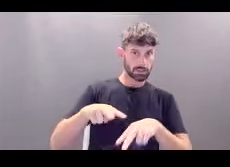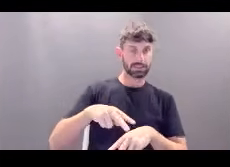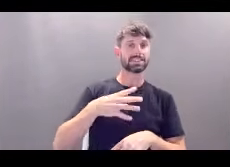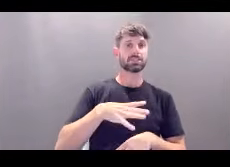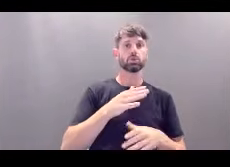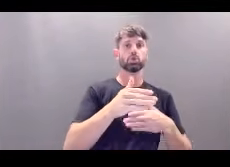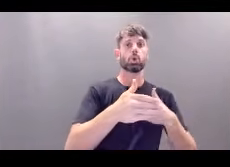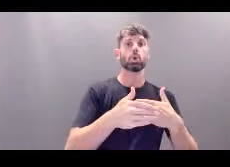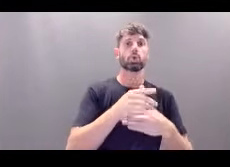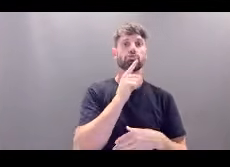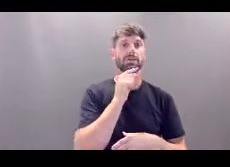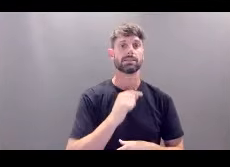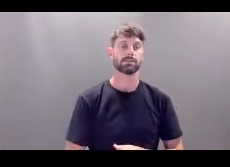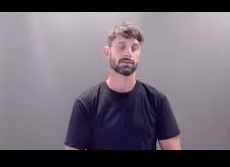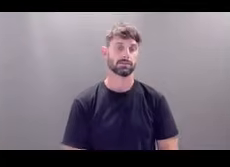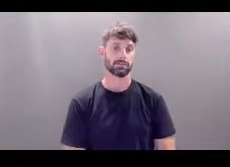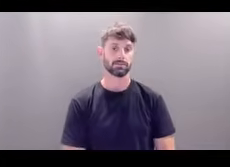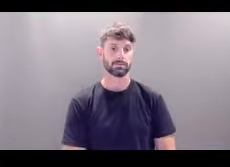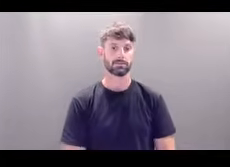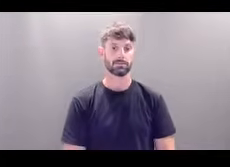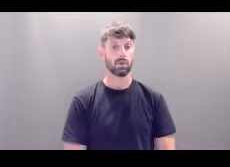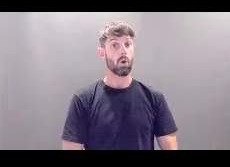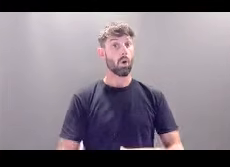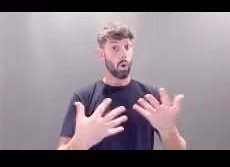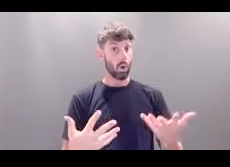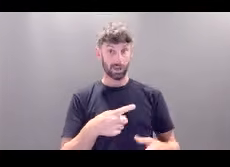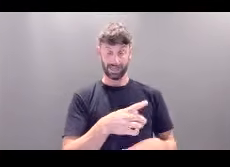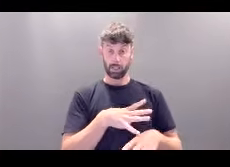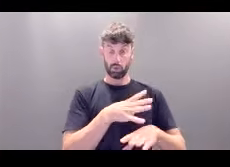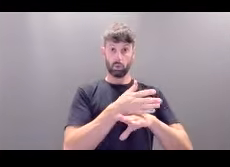or if they need new high cost assistive technology, but as